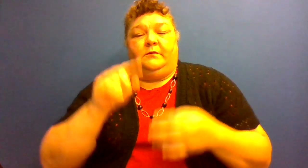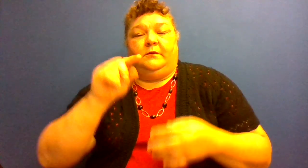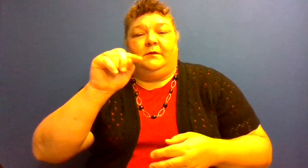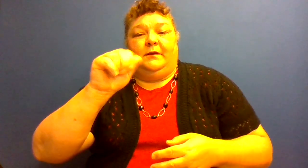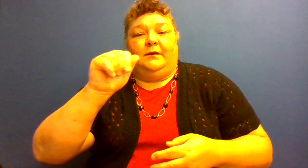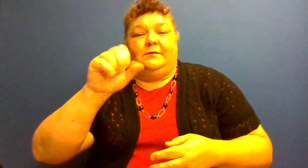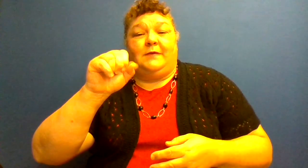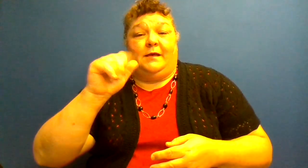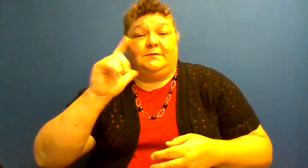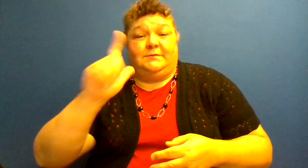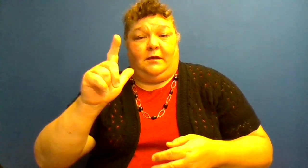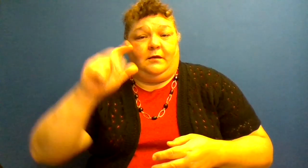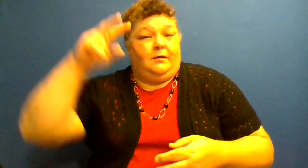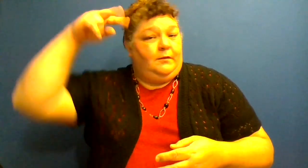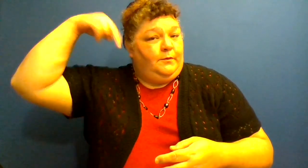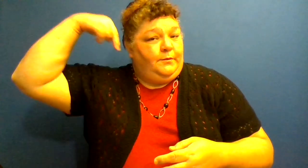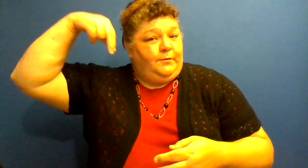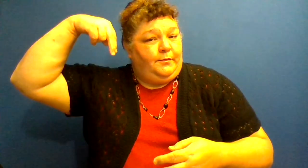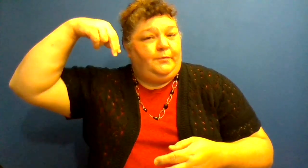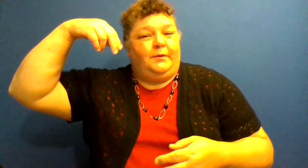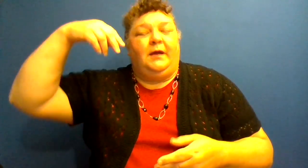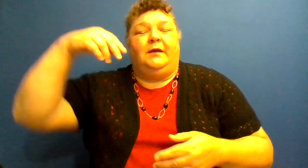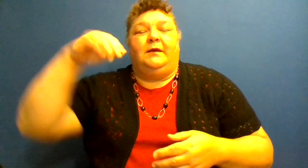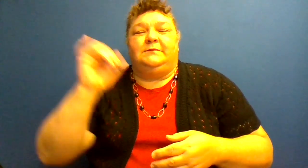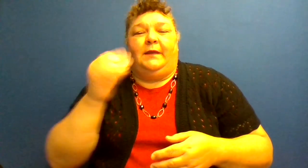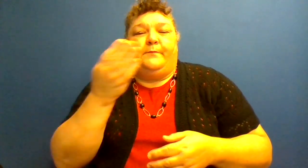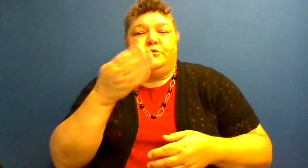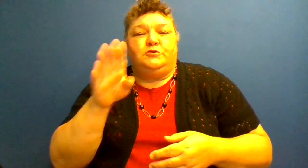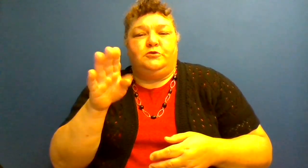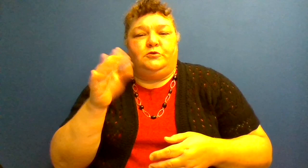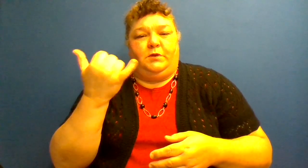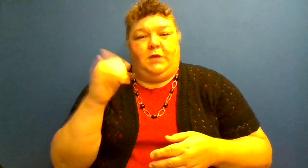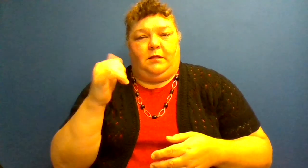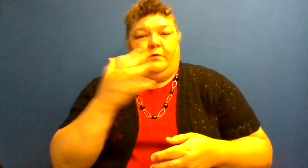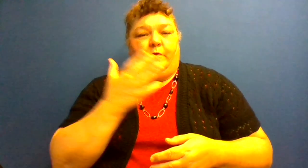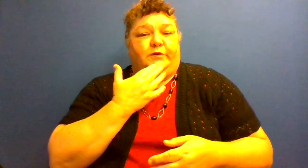and a blue and gold tassel.